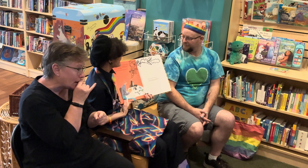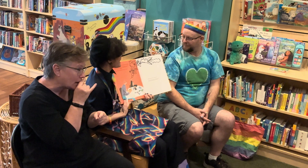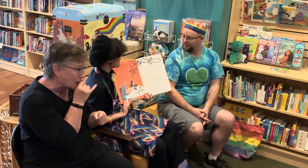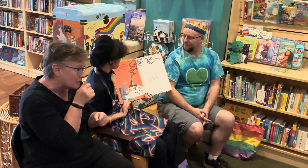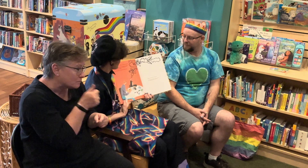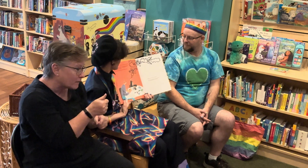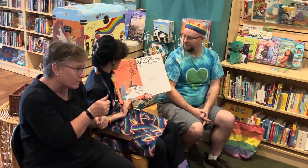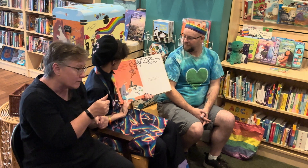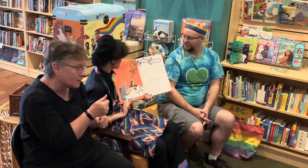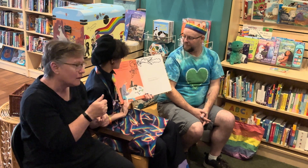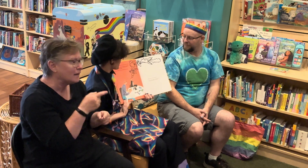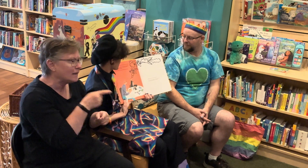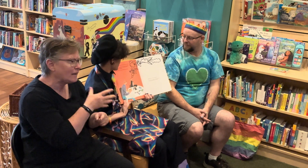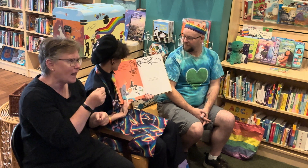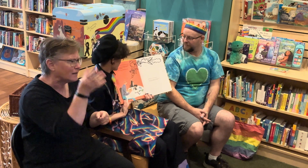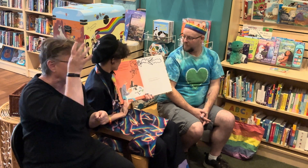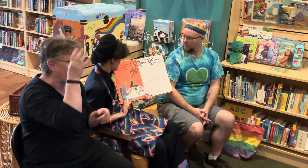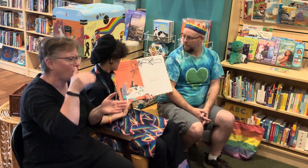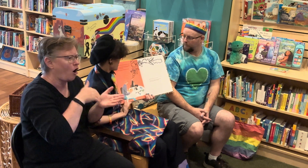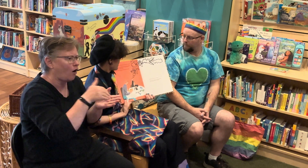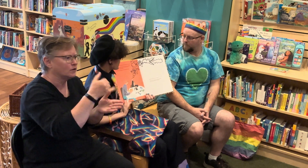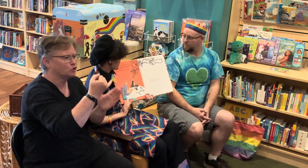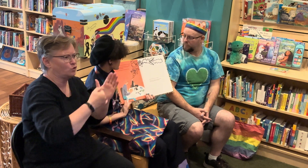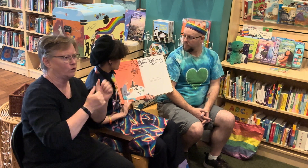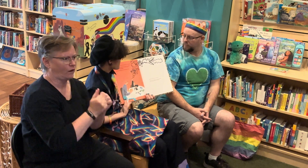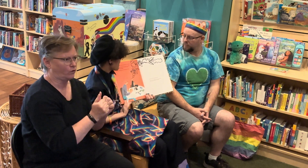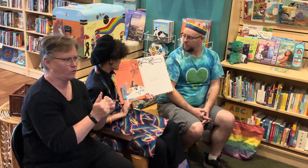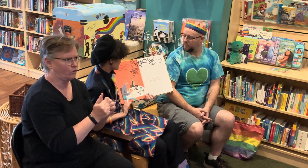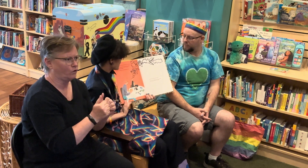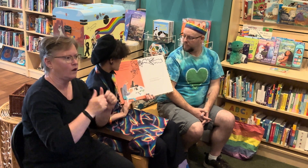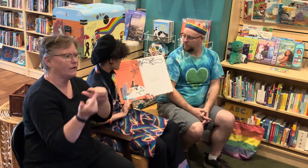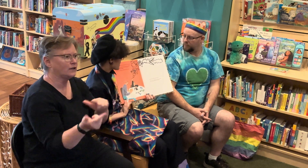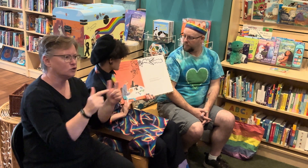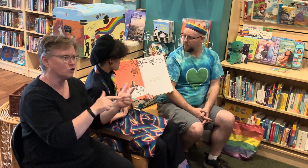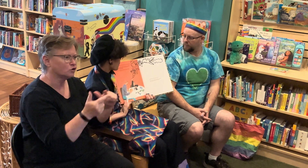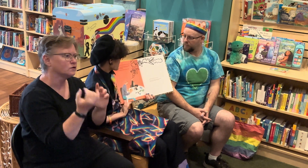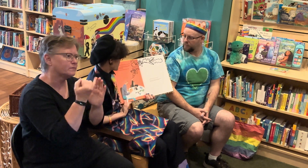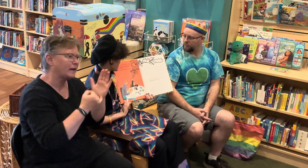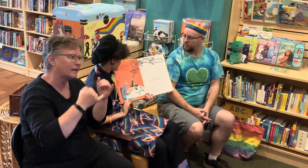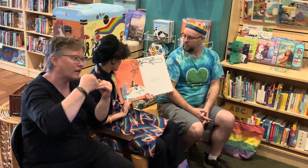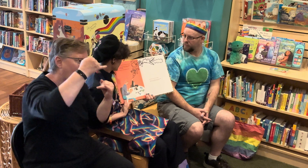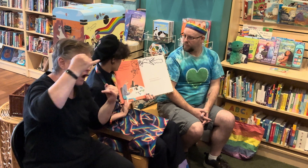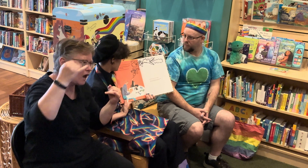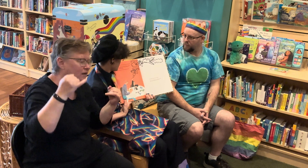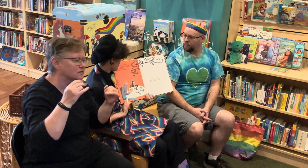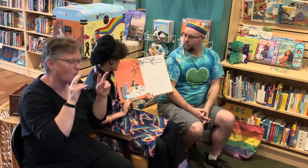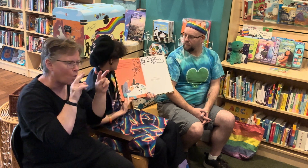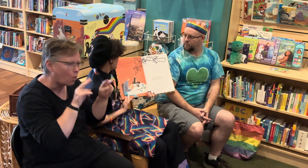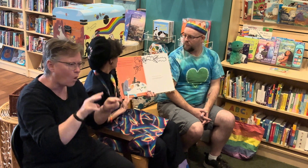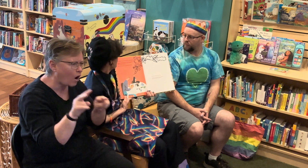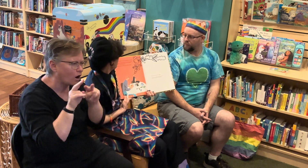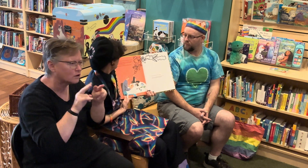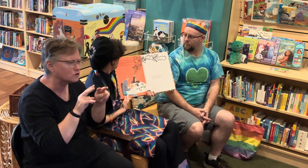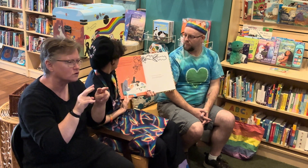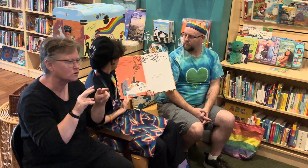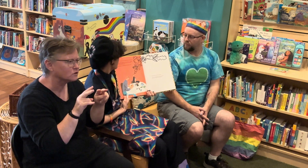and his dad often drew together. They took turns making lines and watched as